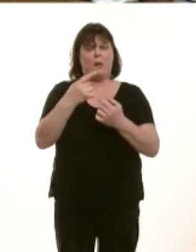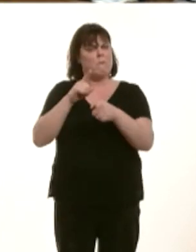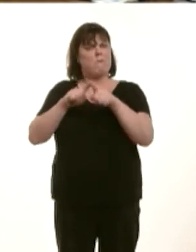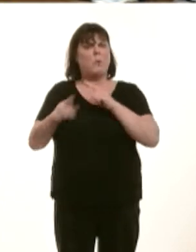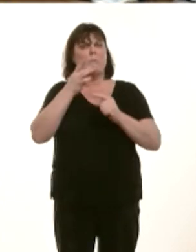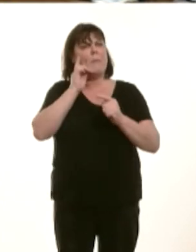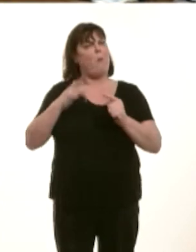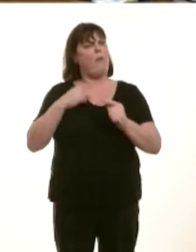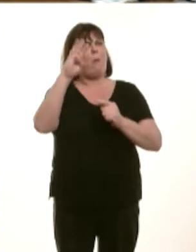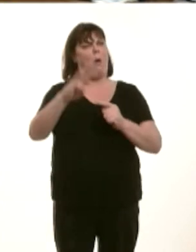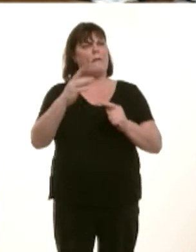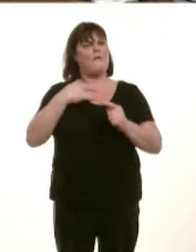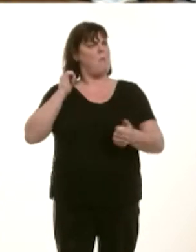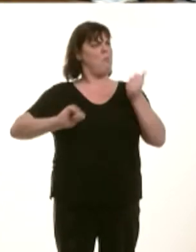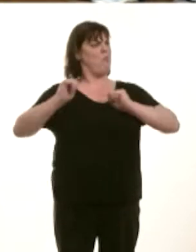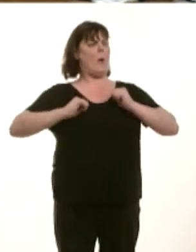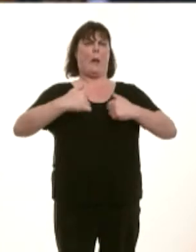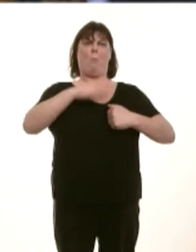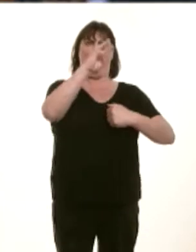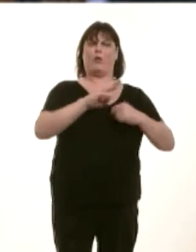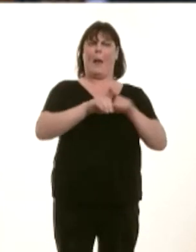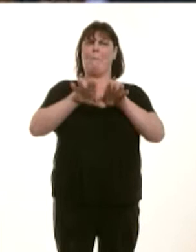in a position where they are proud to be both Welsh and Britishóthat therefore they should